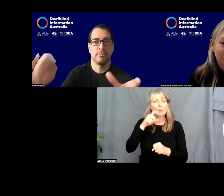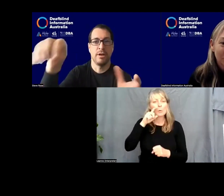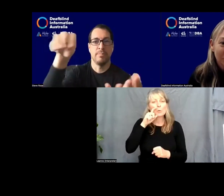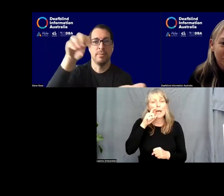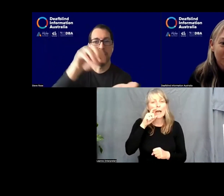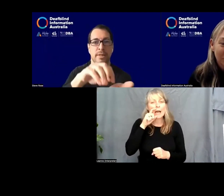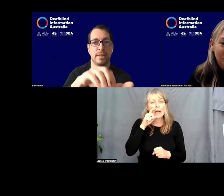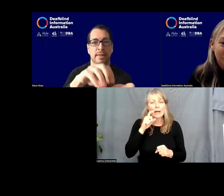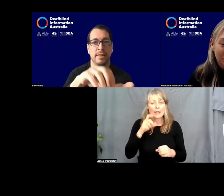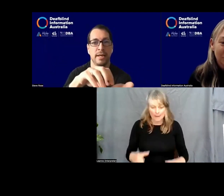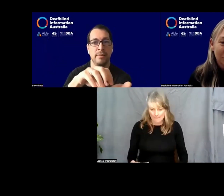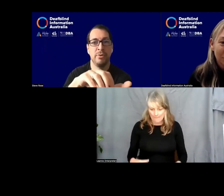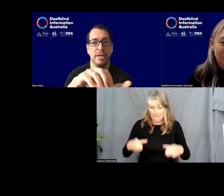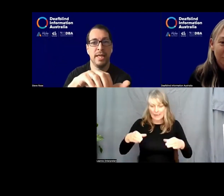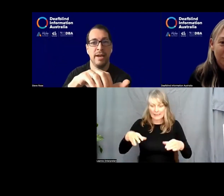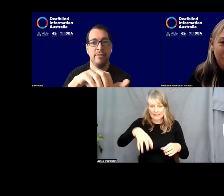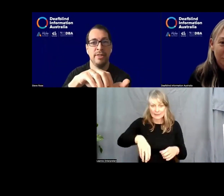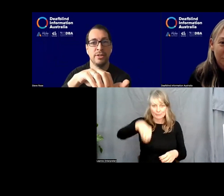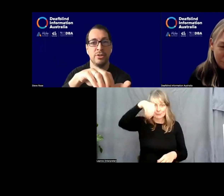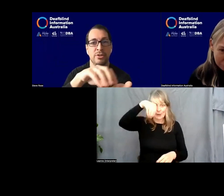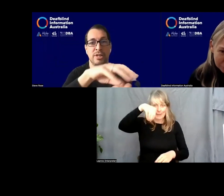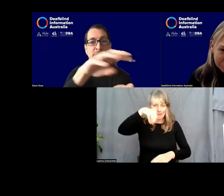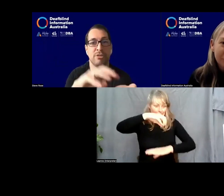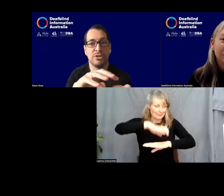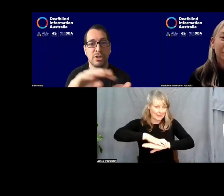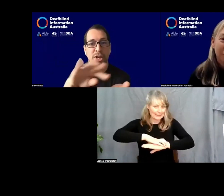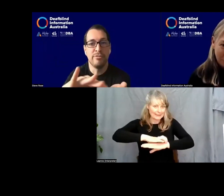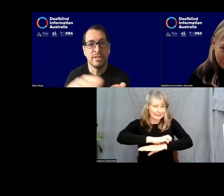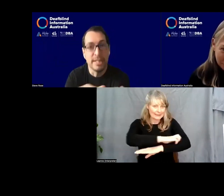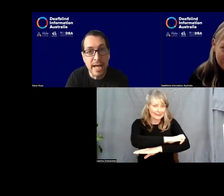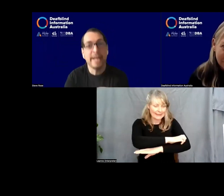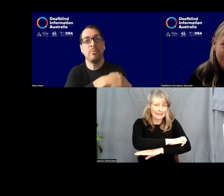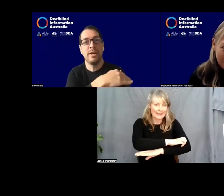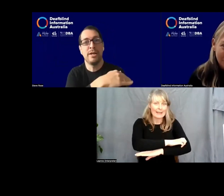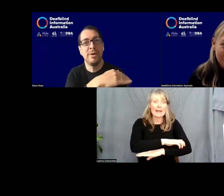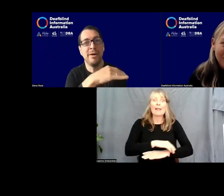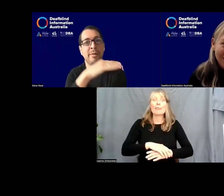picked up the crab and put it there and Ingerid took over and said it went up my